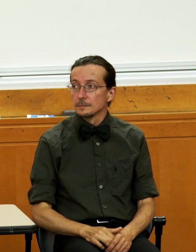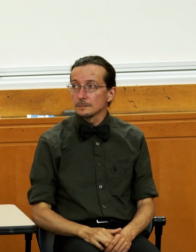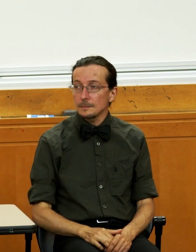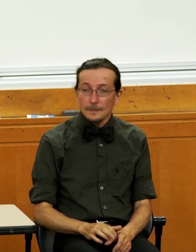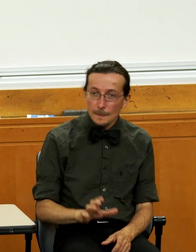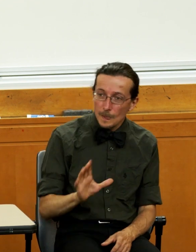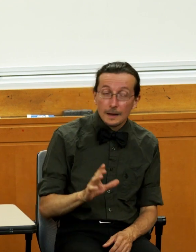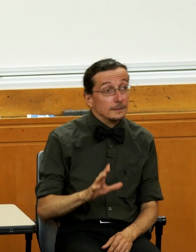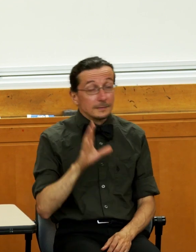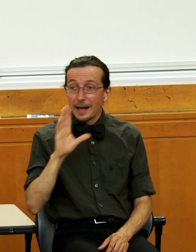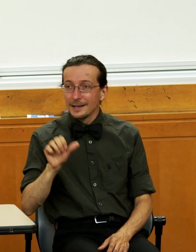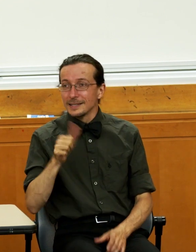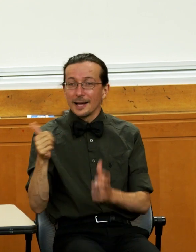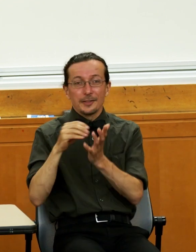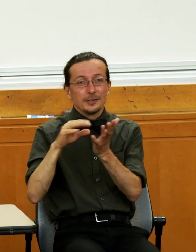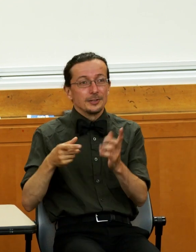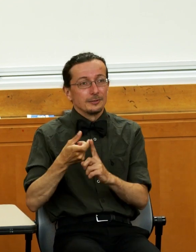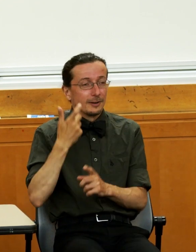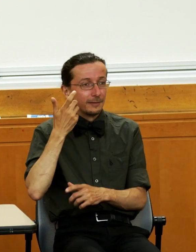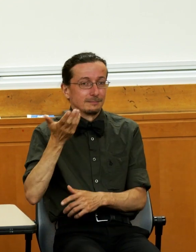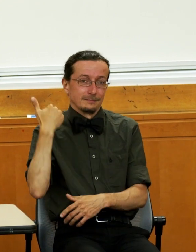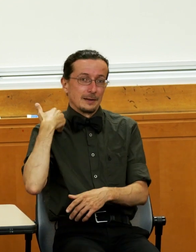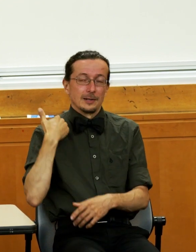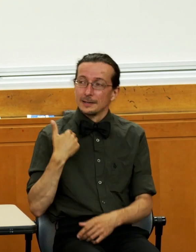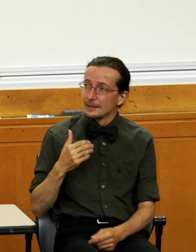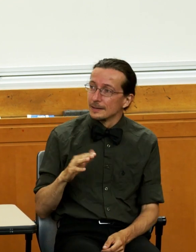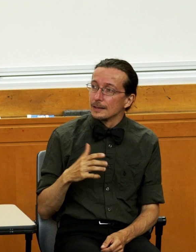Hi, another student from earlier. I was just wondering